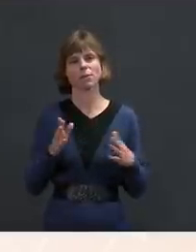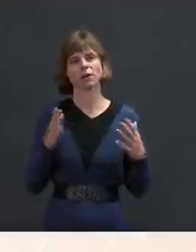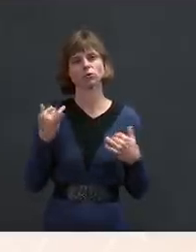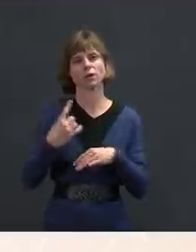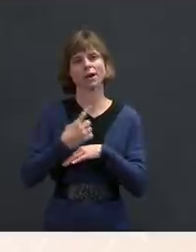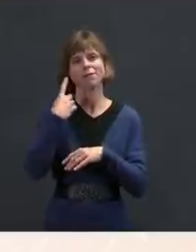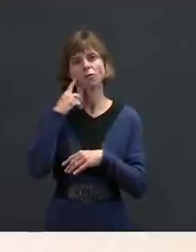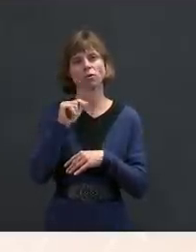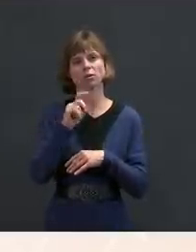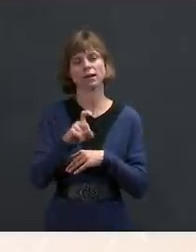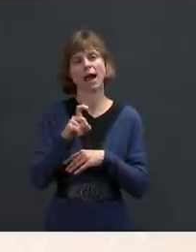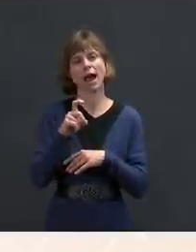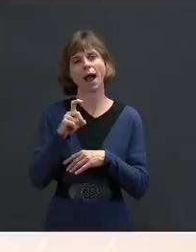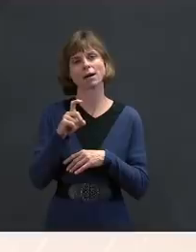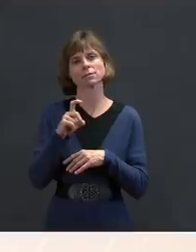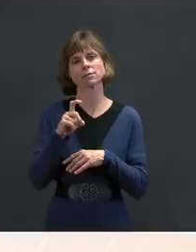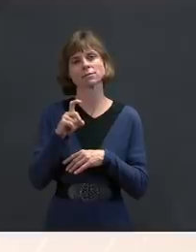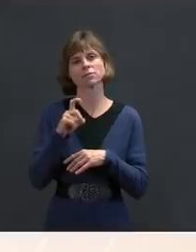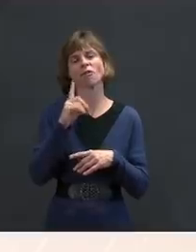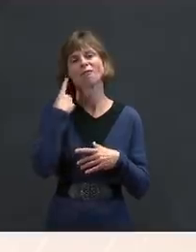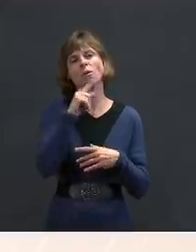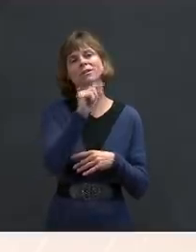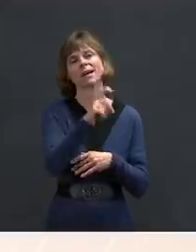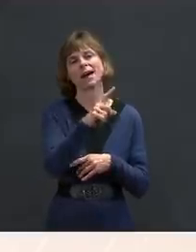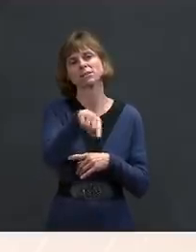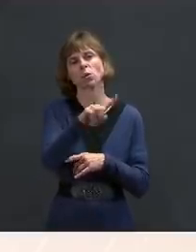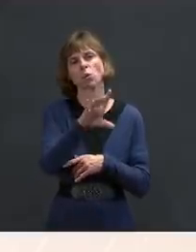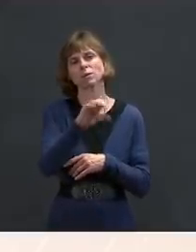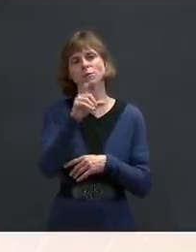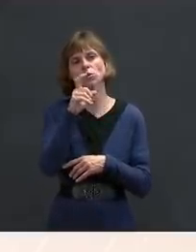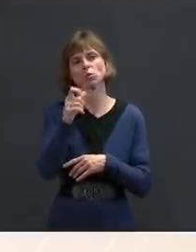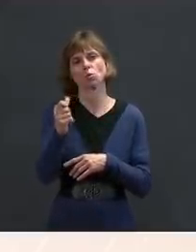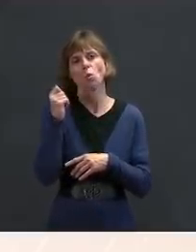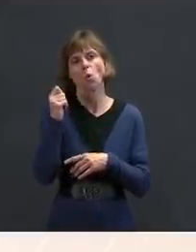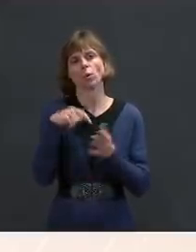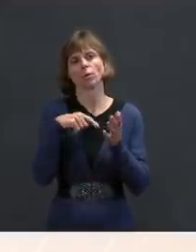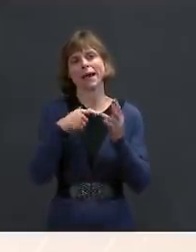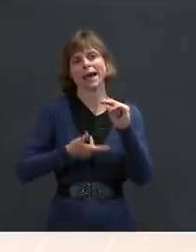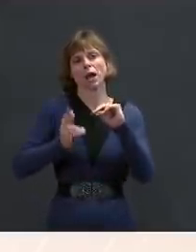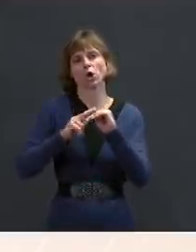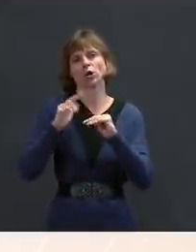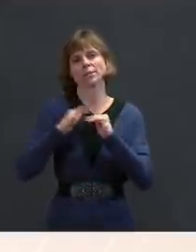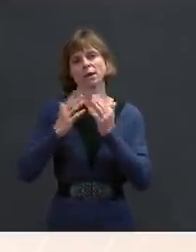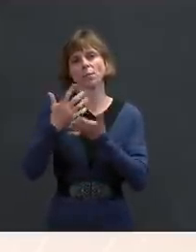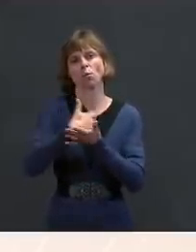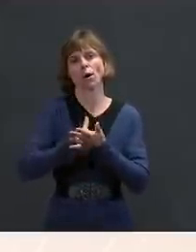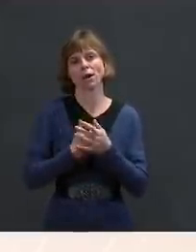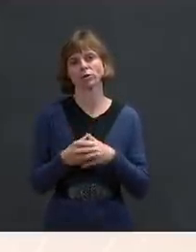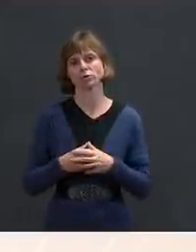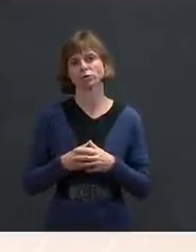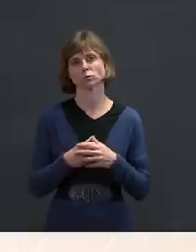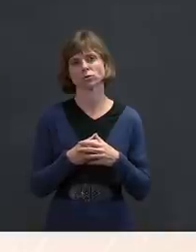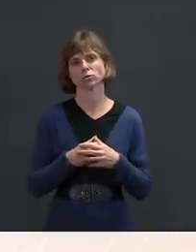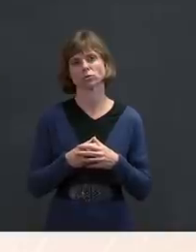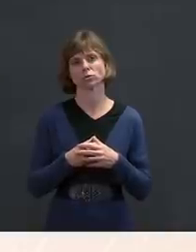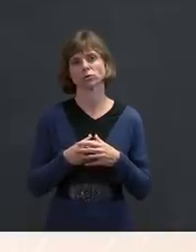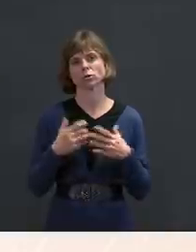Ms. Psaki: Mm-hmm. The Press: I'm wondering, what is the "plan C," at this point, for getting some sort of minimum wage increase through Congress